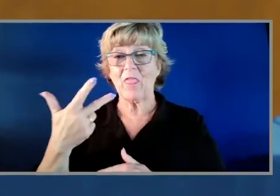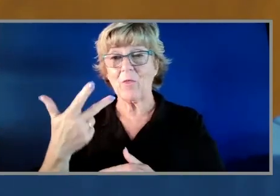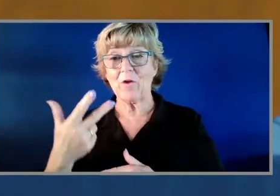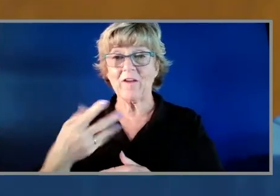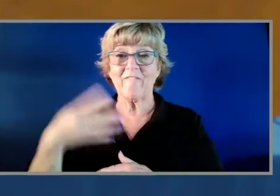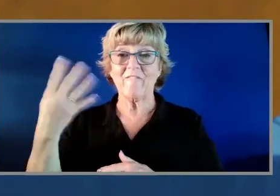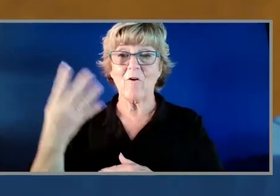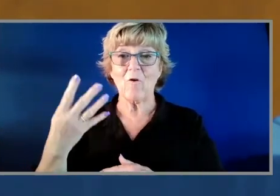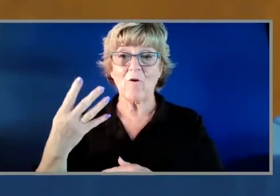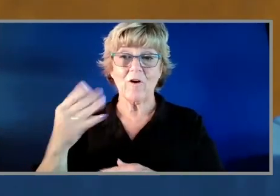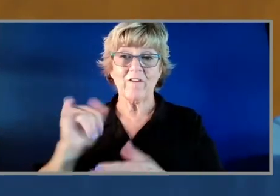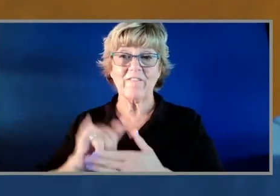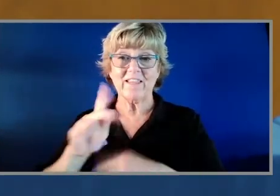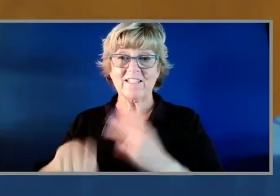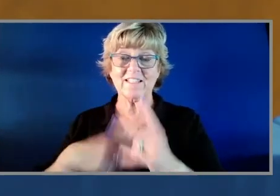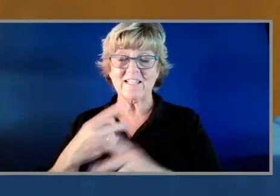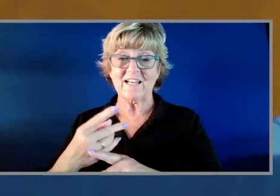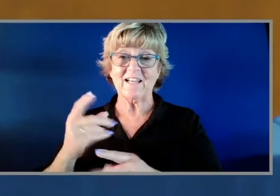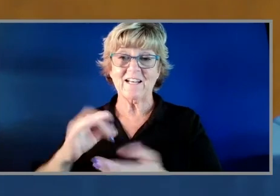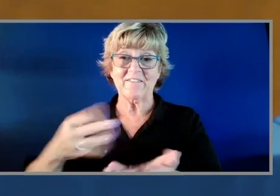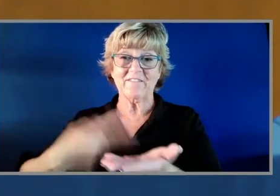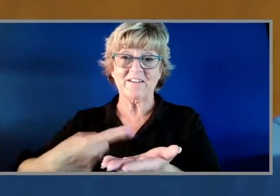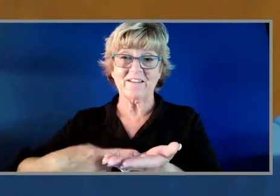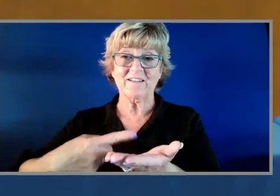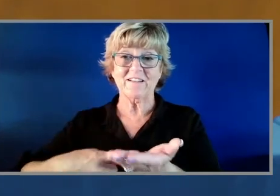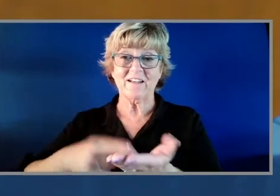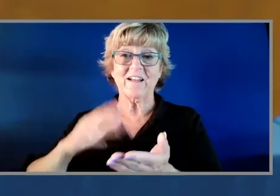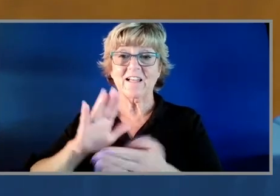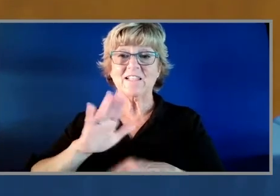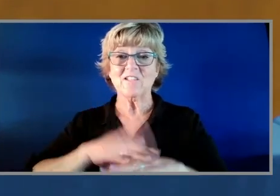Studio: And certainly geography district five as large you probably have three or four of these hearings, but I think the